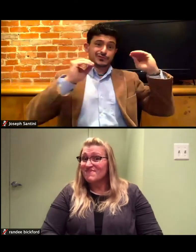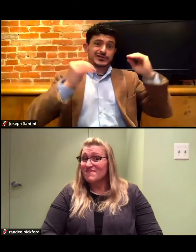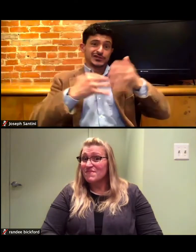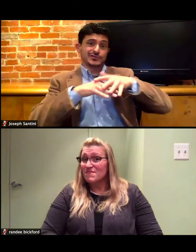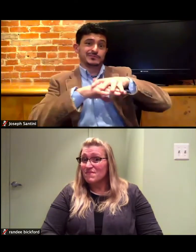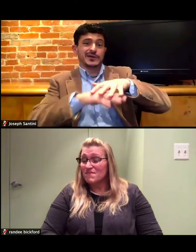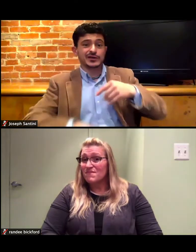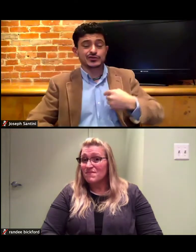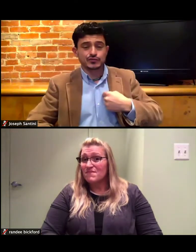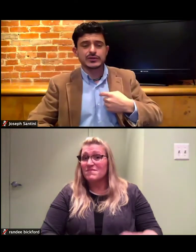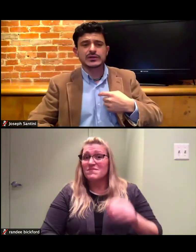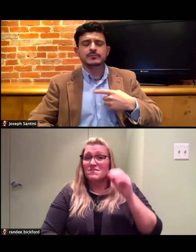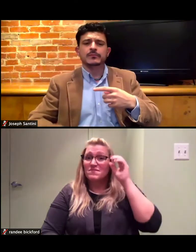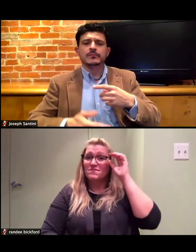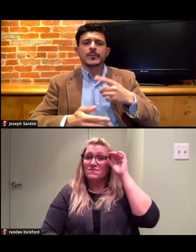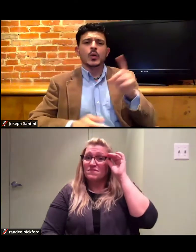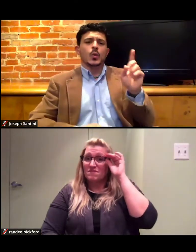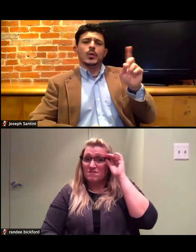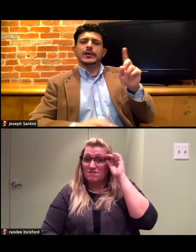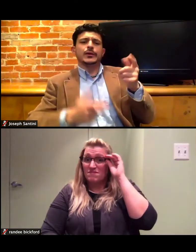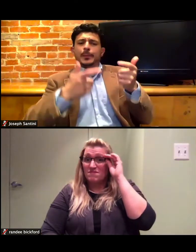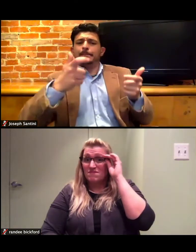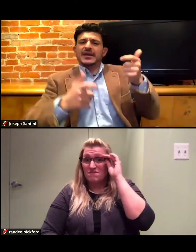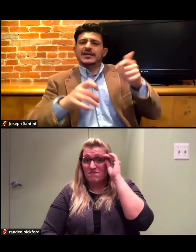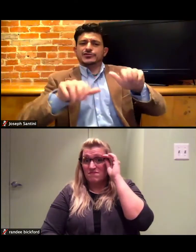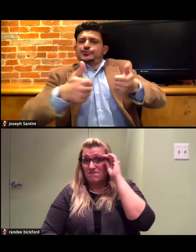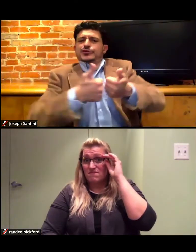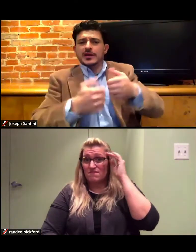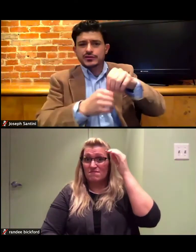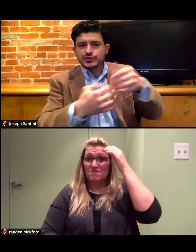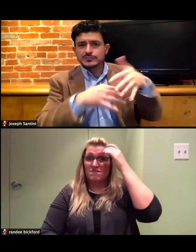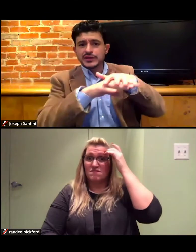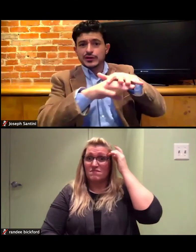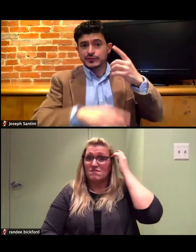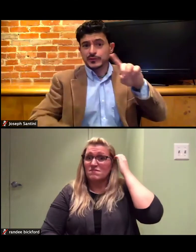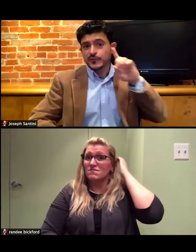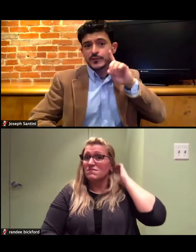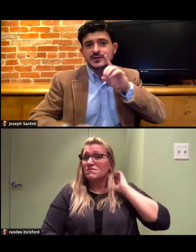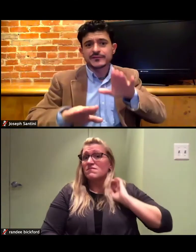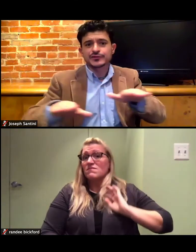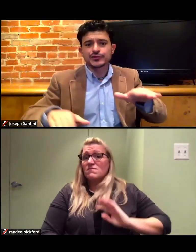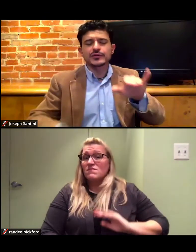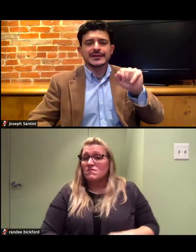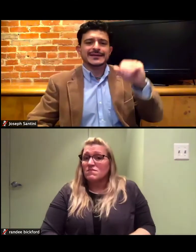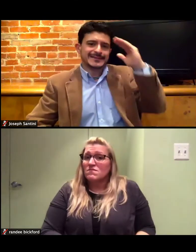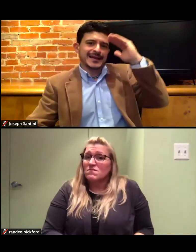It's my experience that teaching in a mainstream school that where the biggest challenges